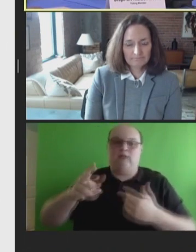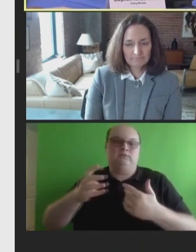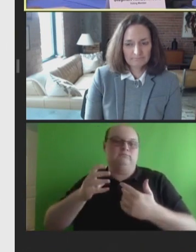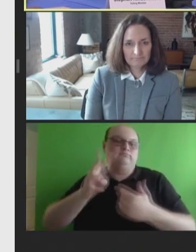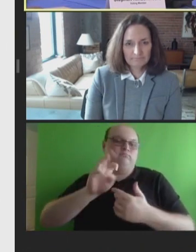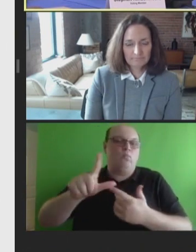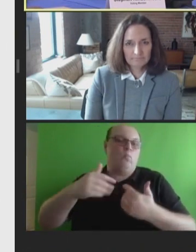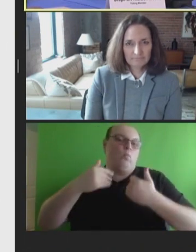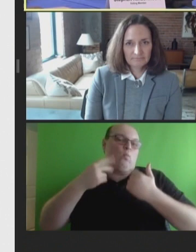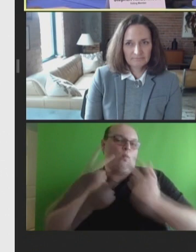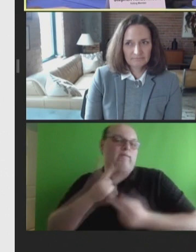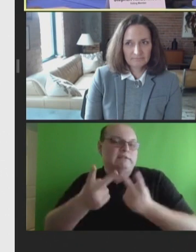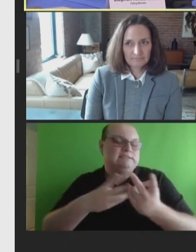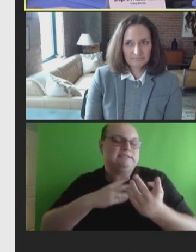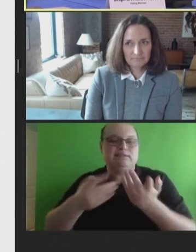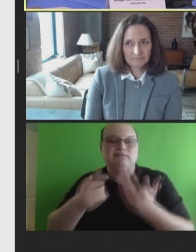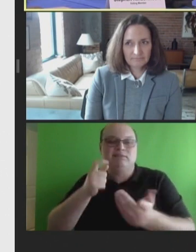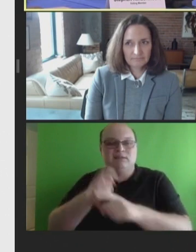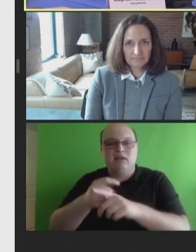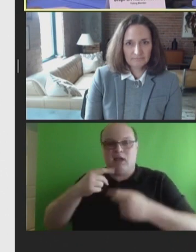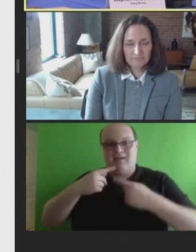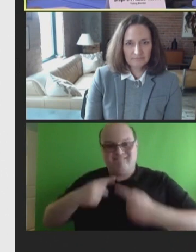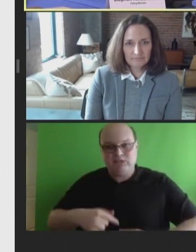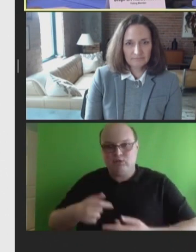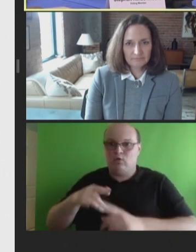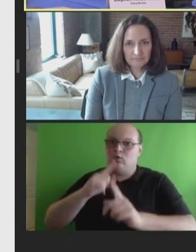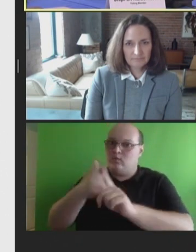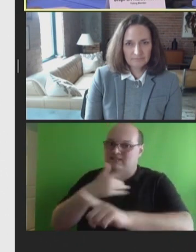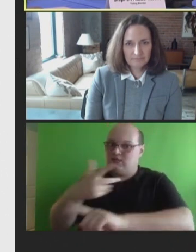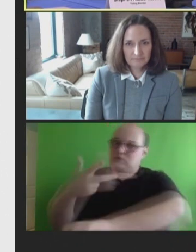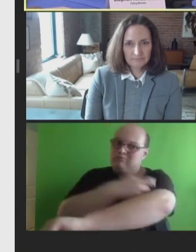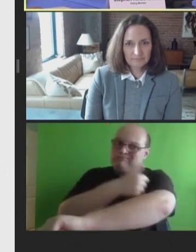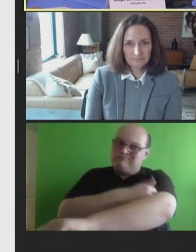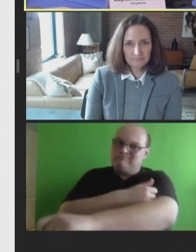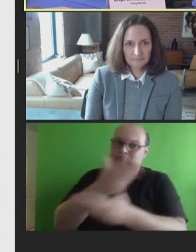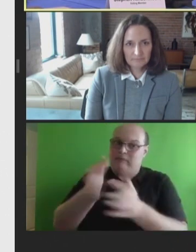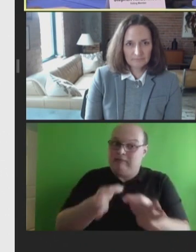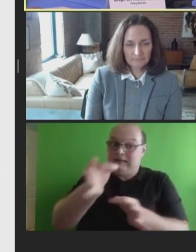infant when they're used to coming in for all their other shots. So, trying to communicate